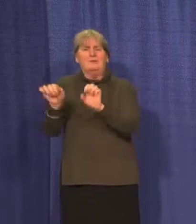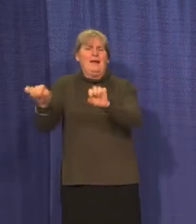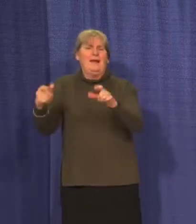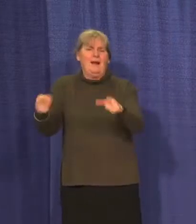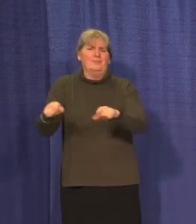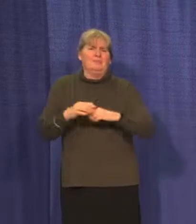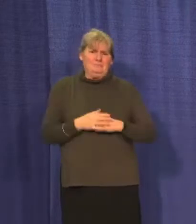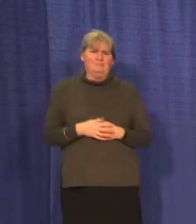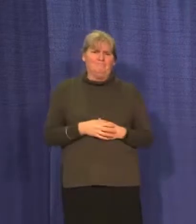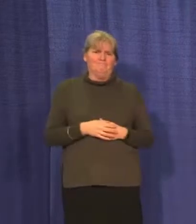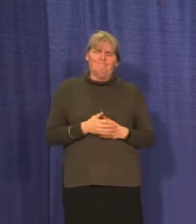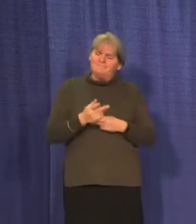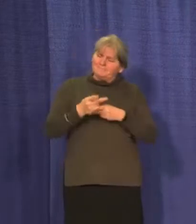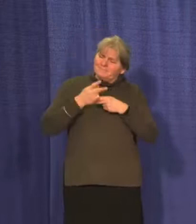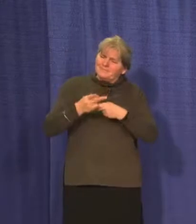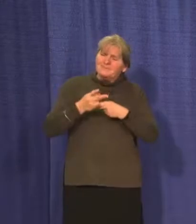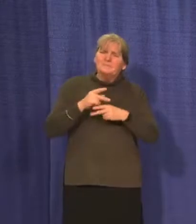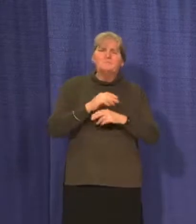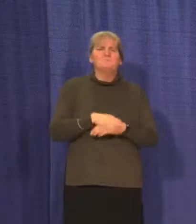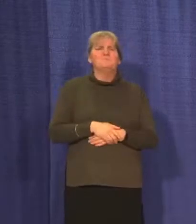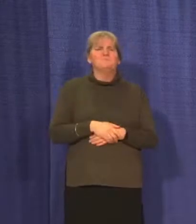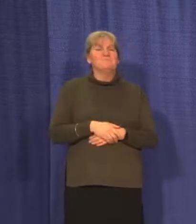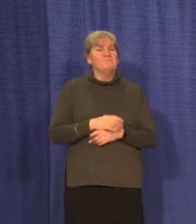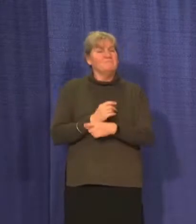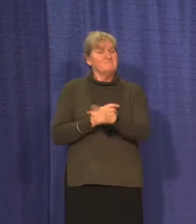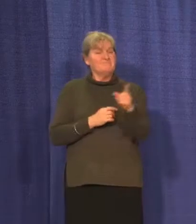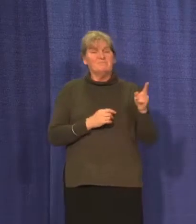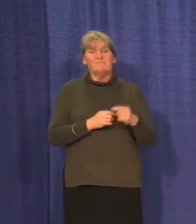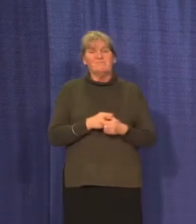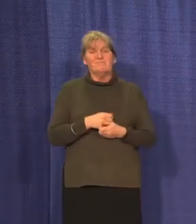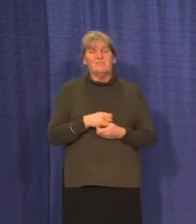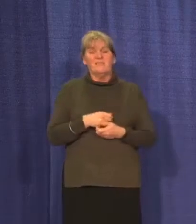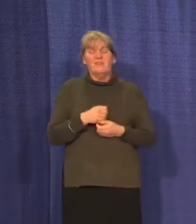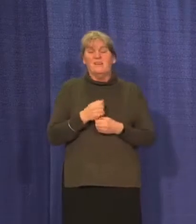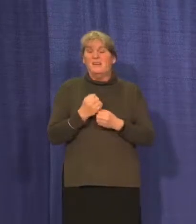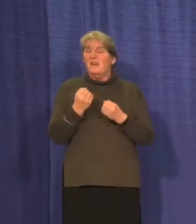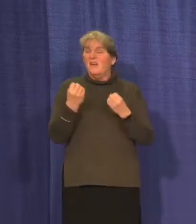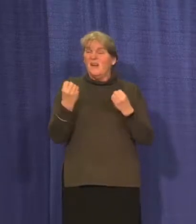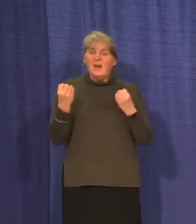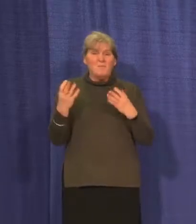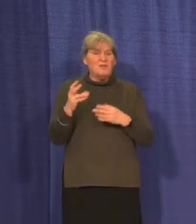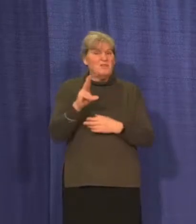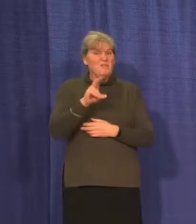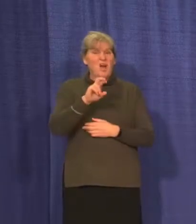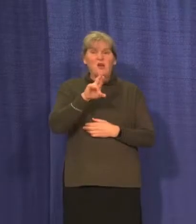in territory. They are is remarkably little viral activity of any kind at